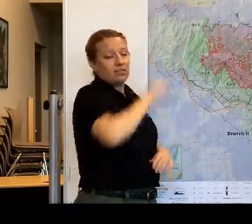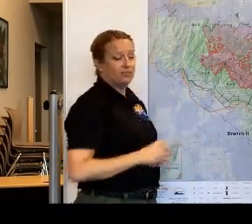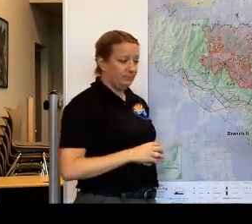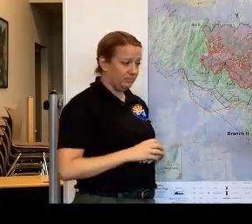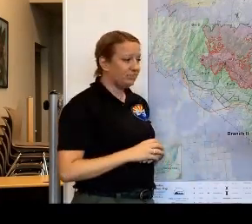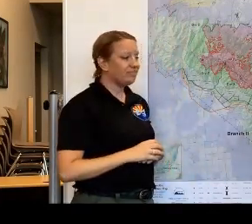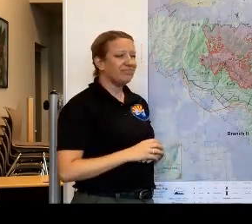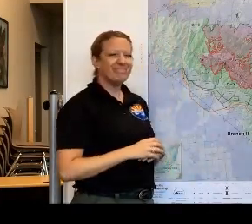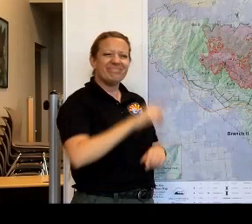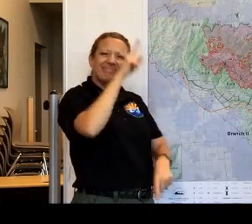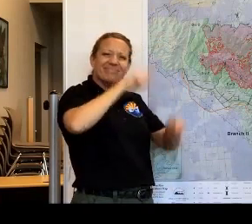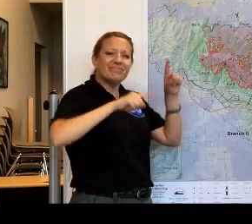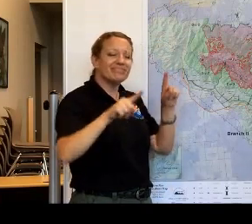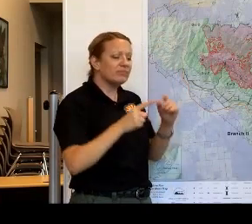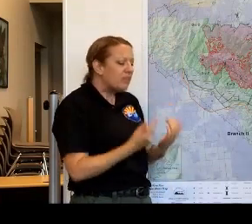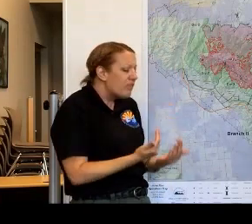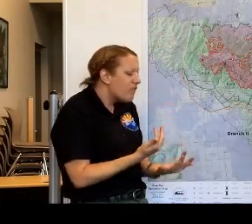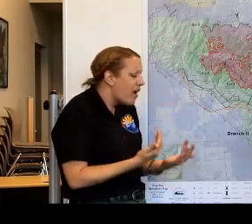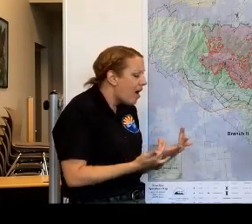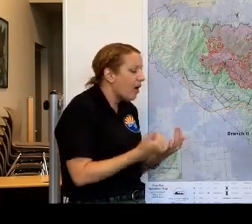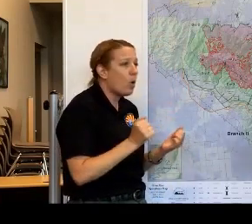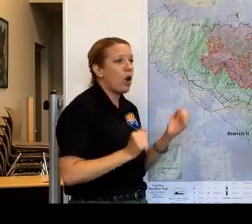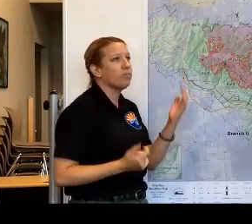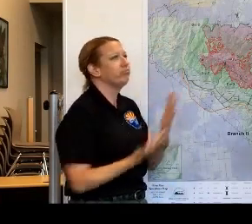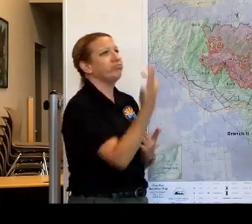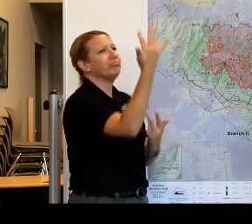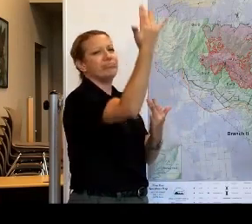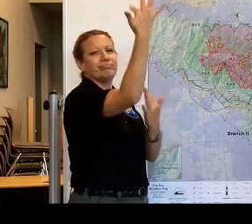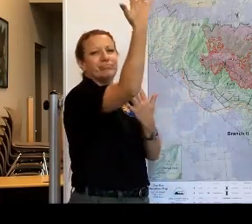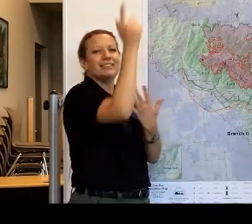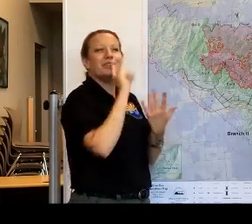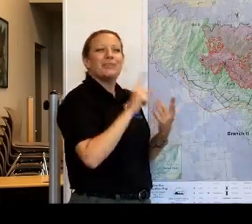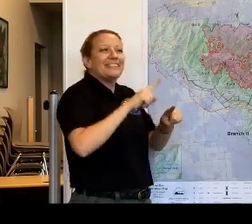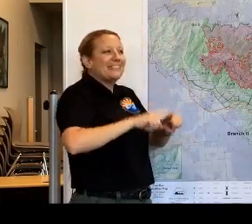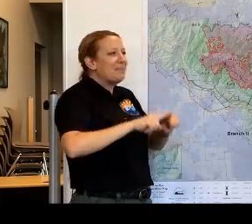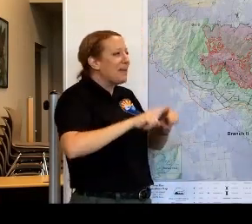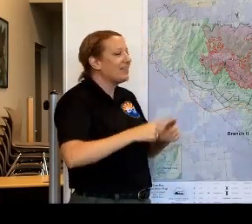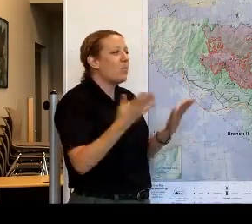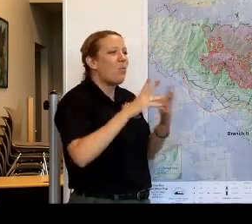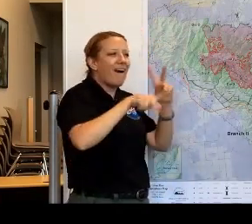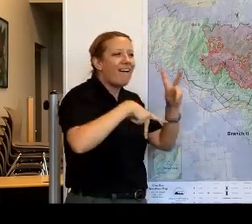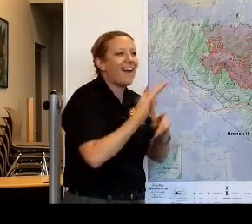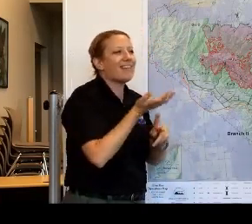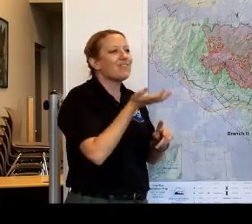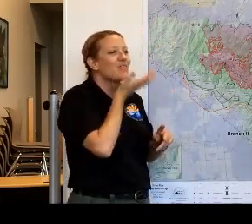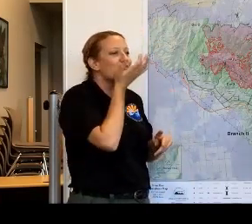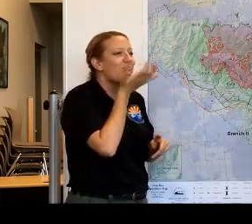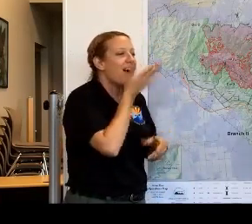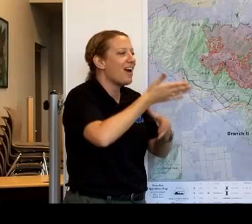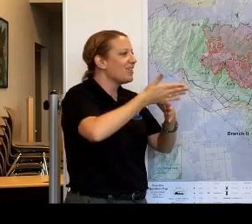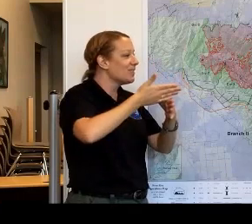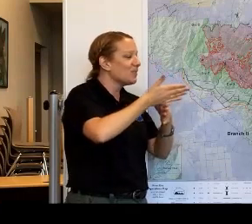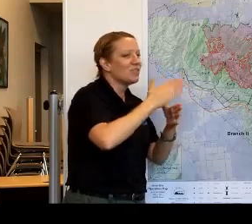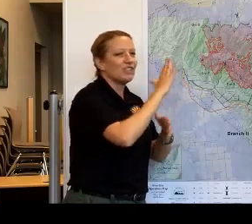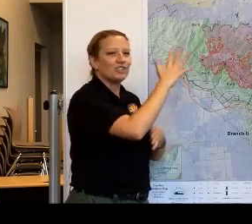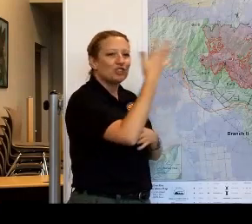that whole variation of fire behavior and it all depends on those things I mentioned earlier the fuels the weather and the topography.